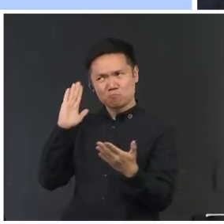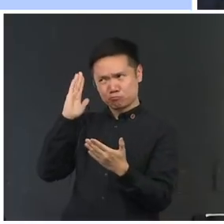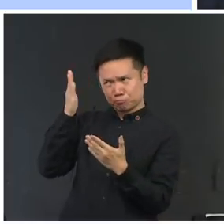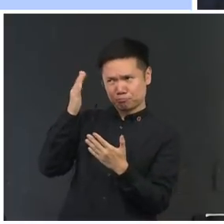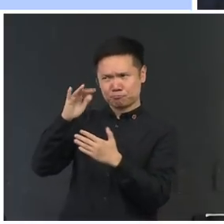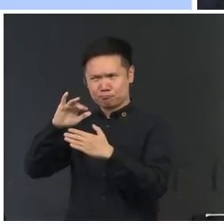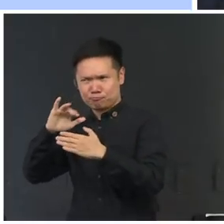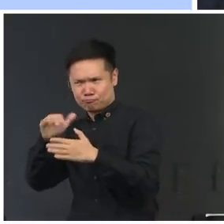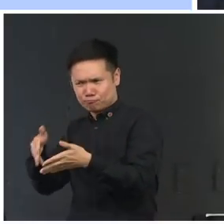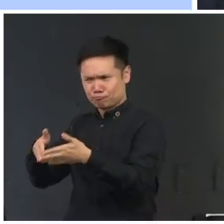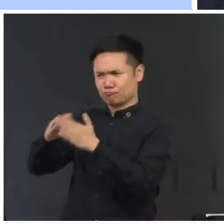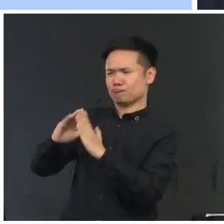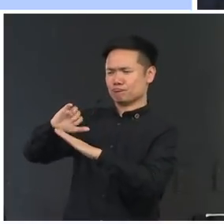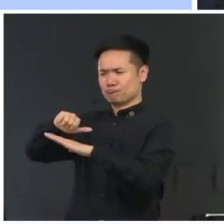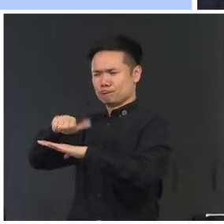Deaf, and when asked why she carried